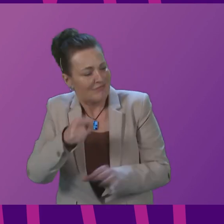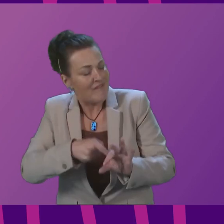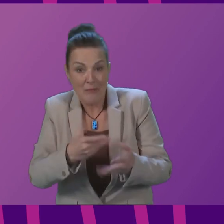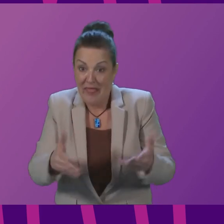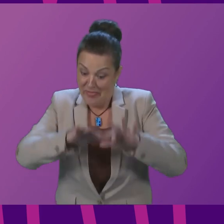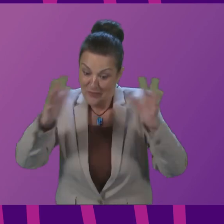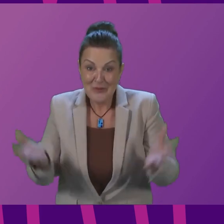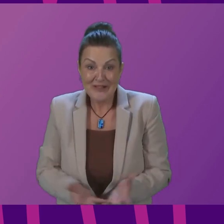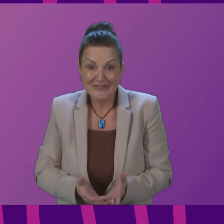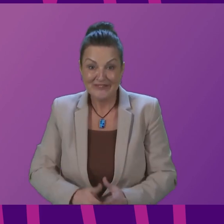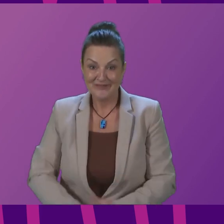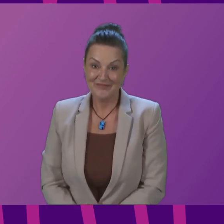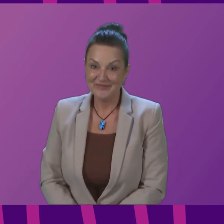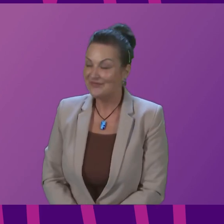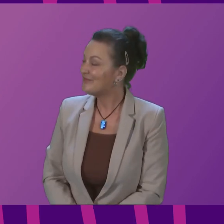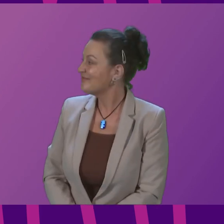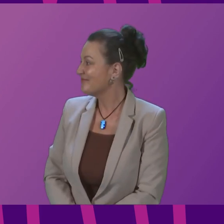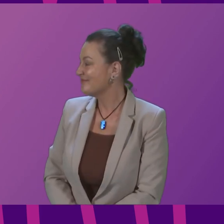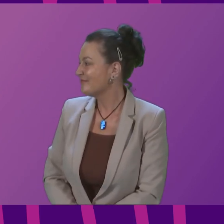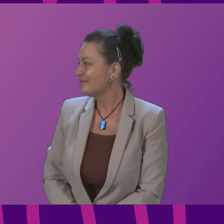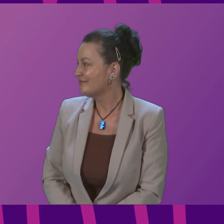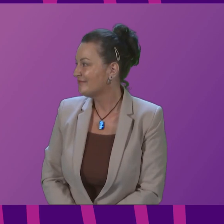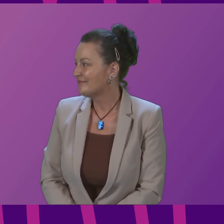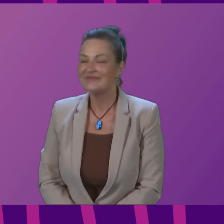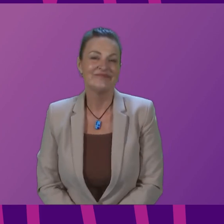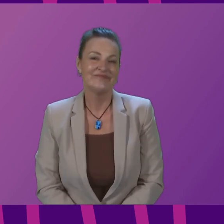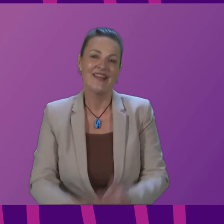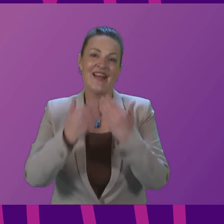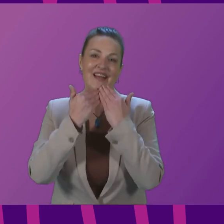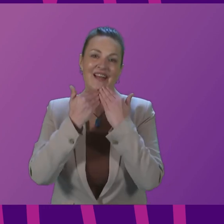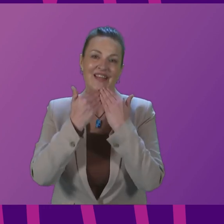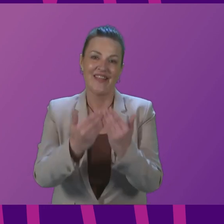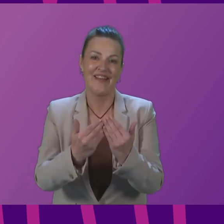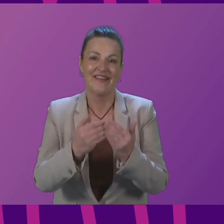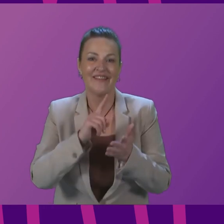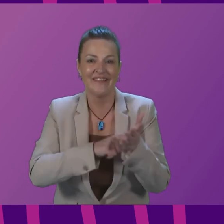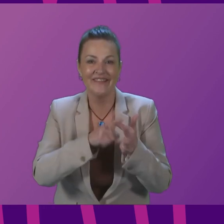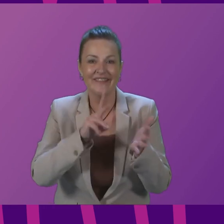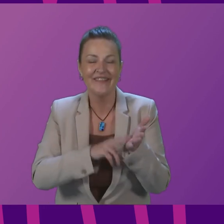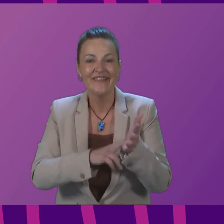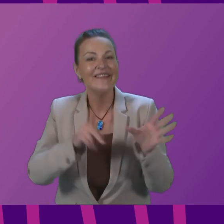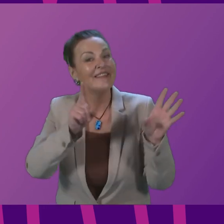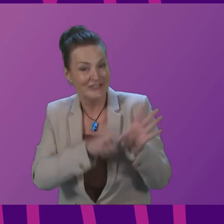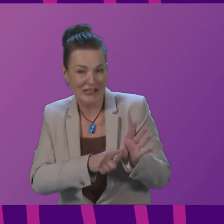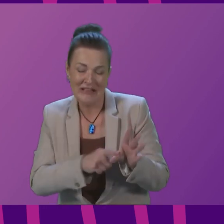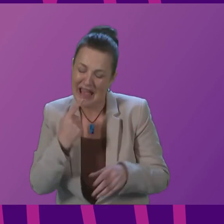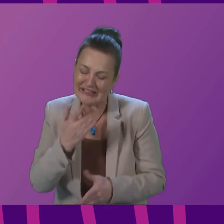I thank Jenni Minto for that question and take the opportunity to congratulate Seafood